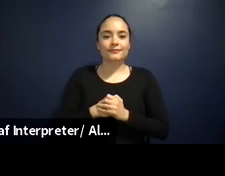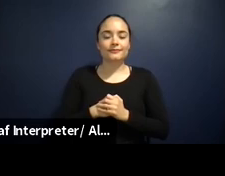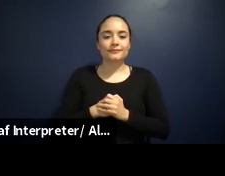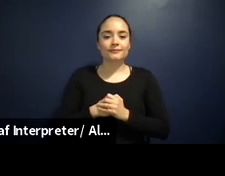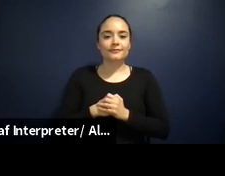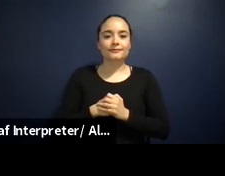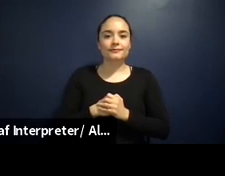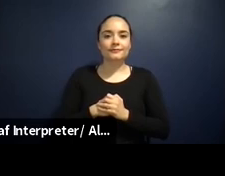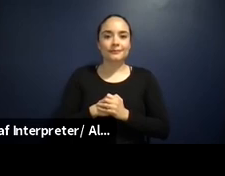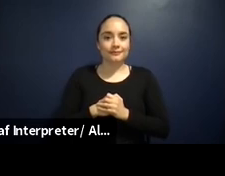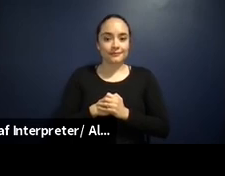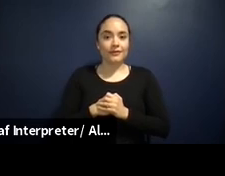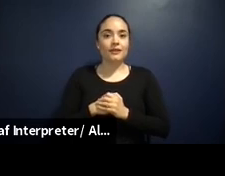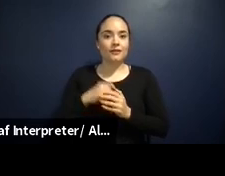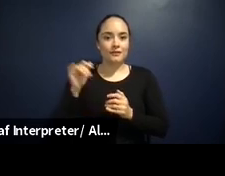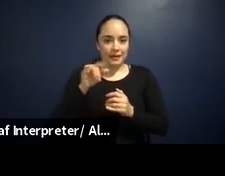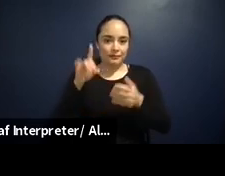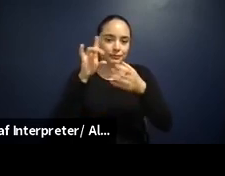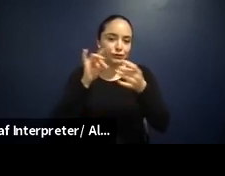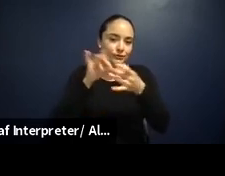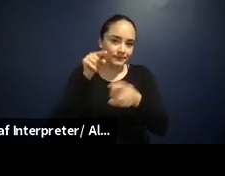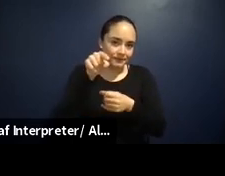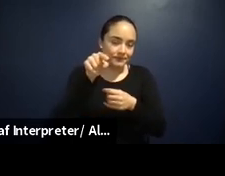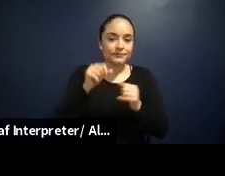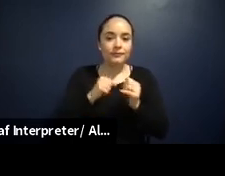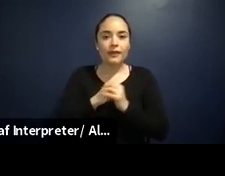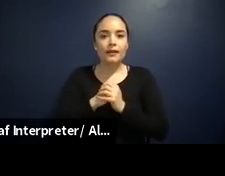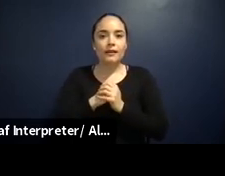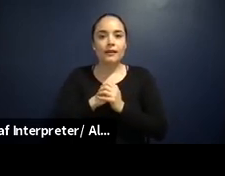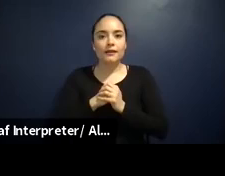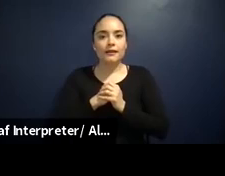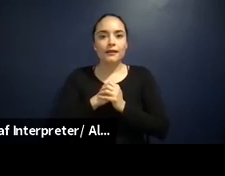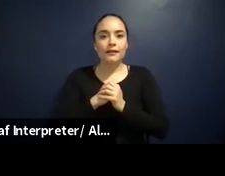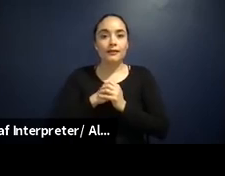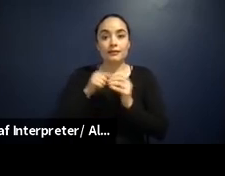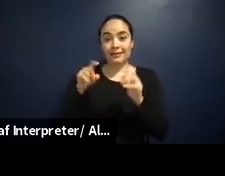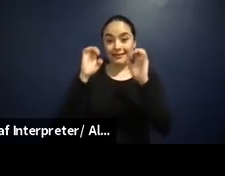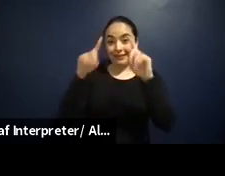again, in Education Edition, we don't have copper yet, it's coming eventually, you'll be able to